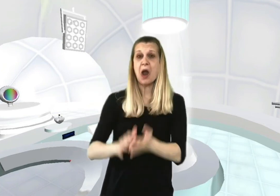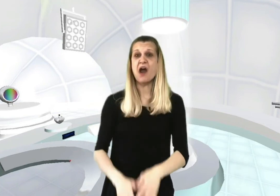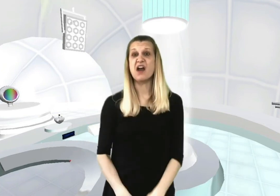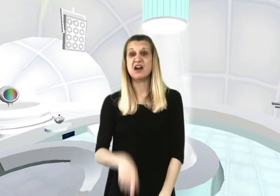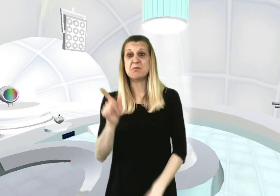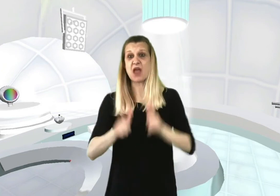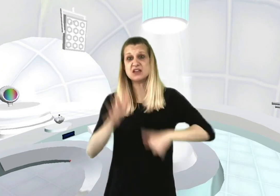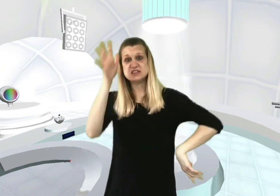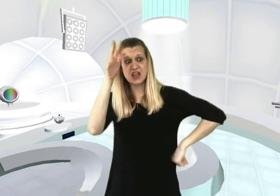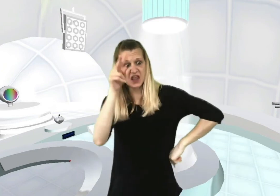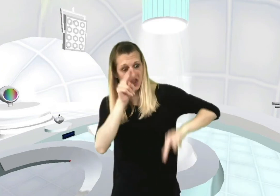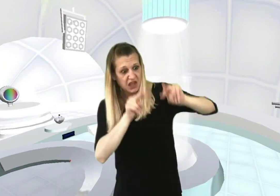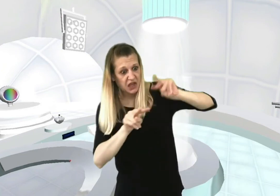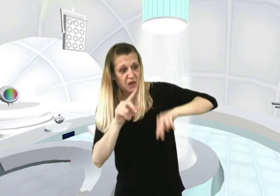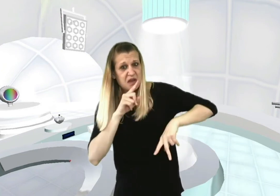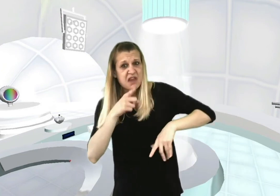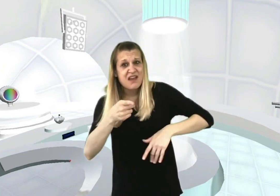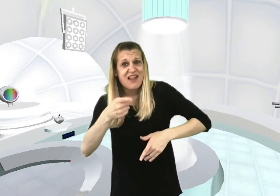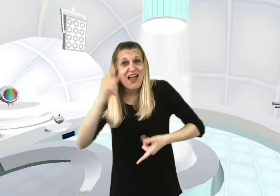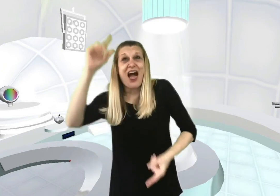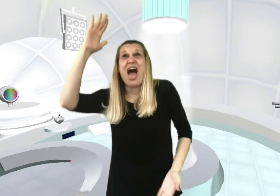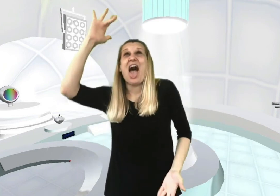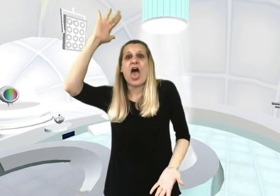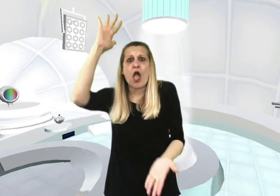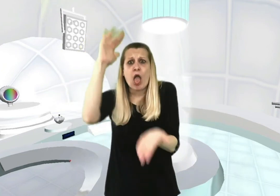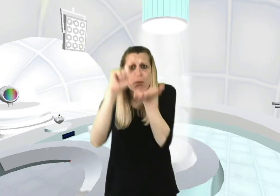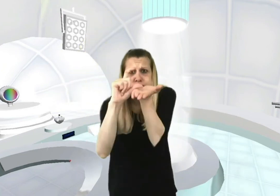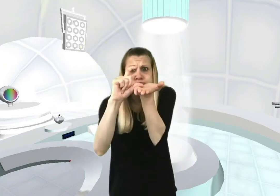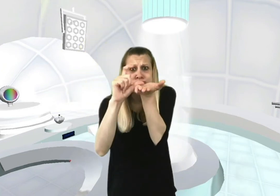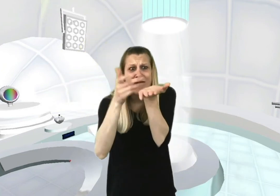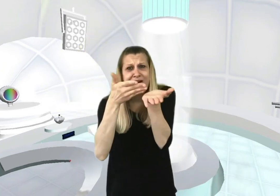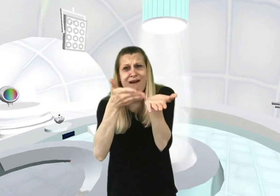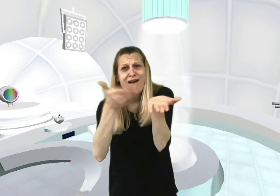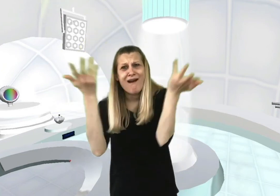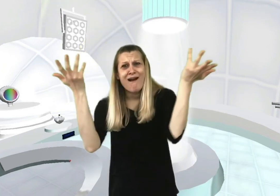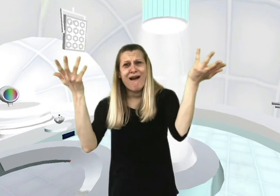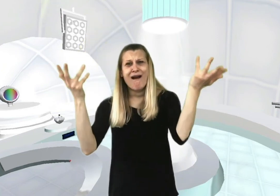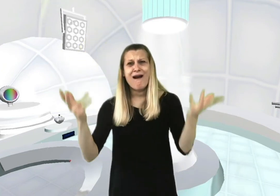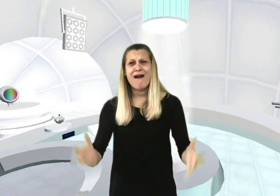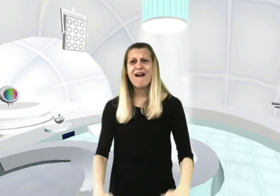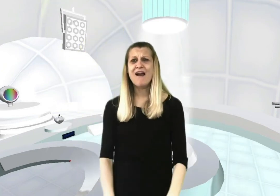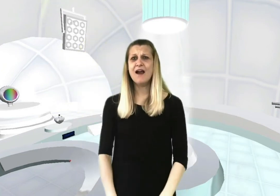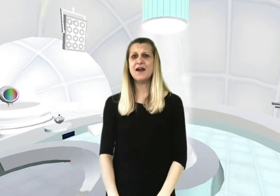"He’s shrunk!" said Mr. Teavee.